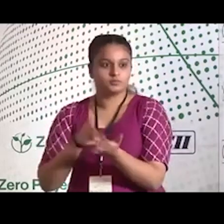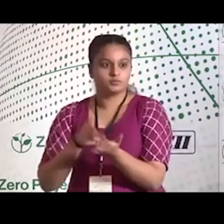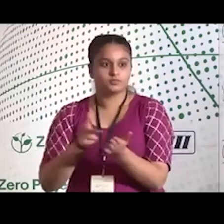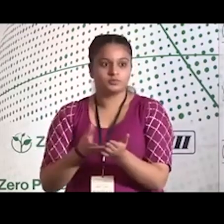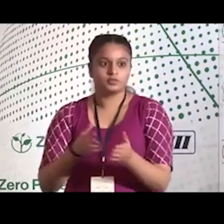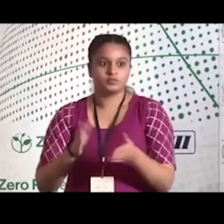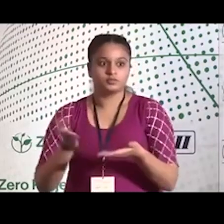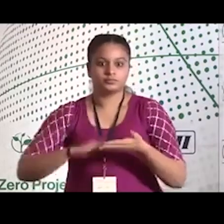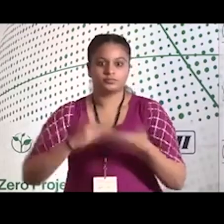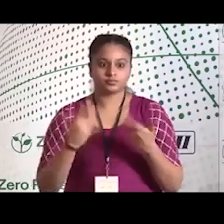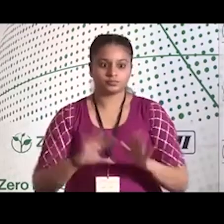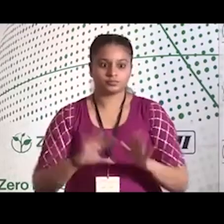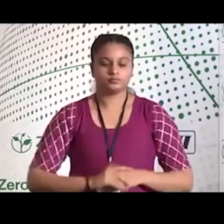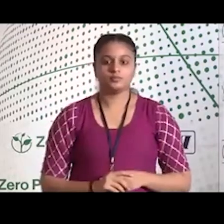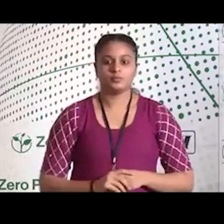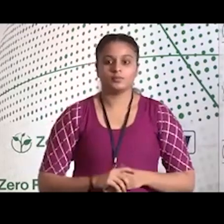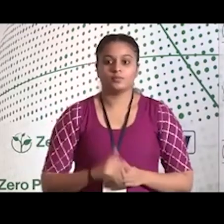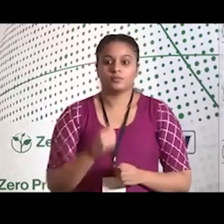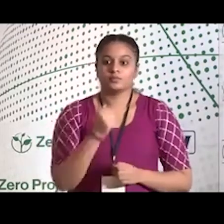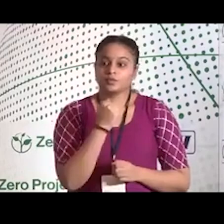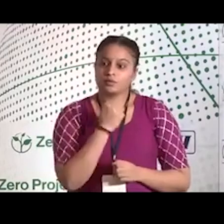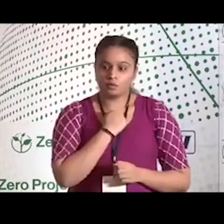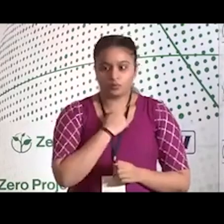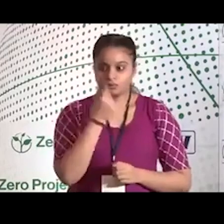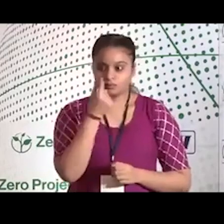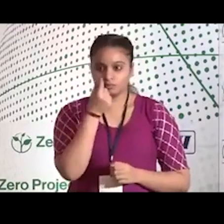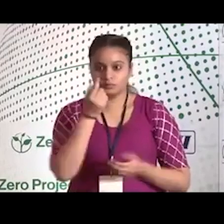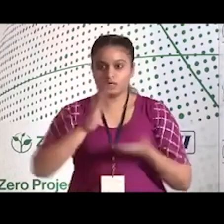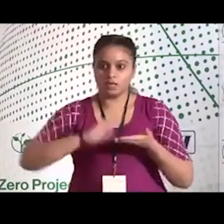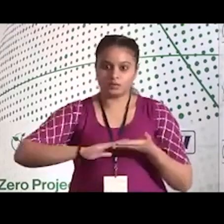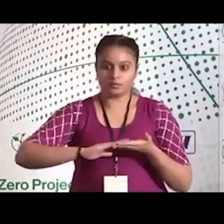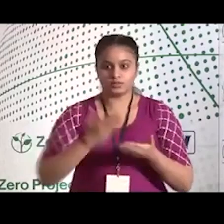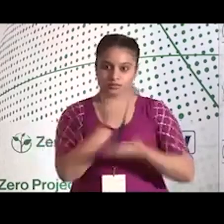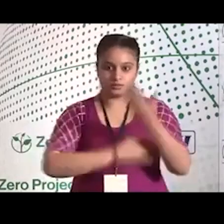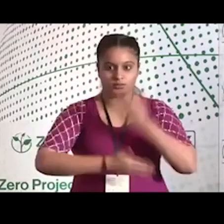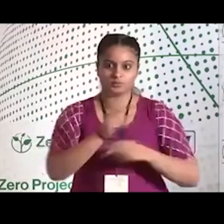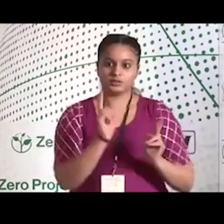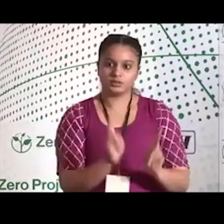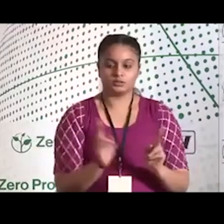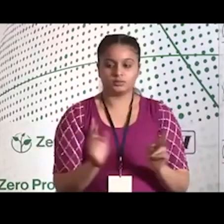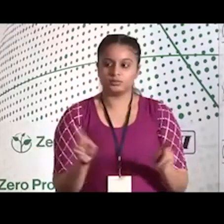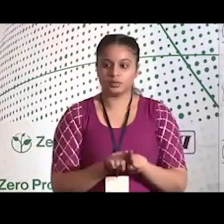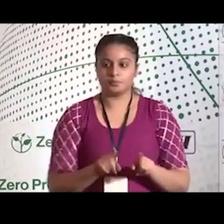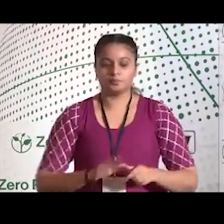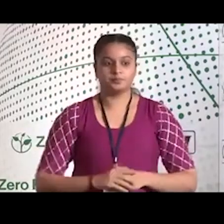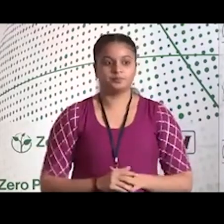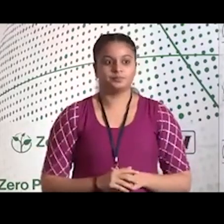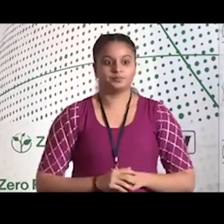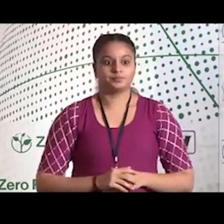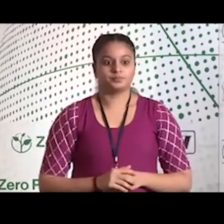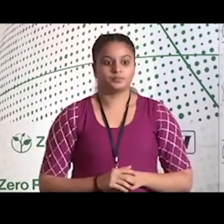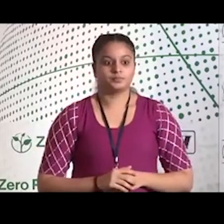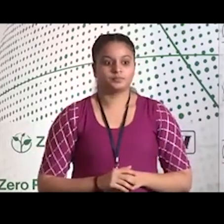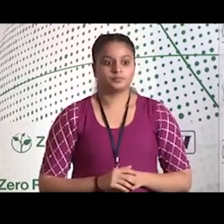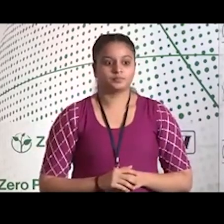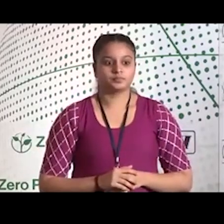Mary but did disability or we did as a baggage abuse